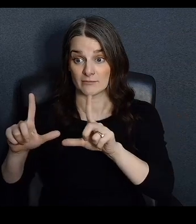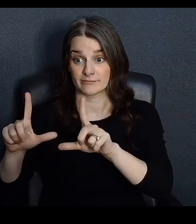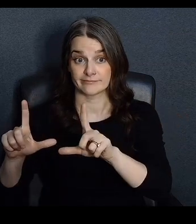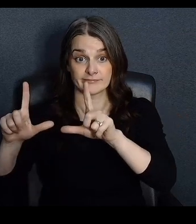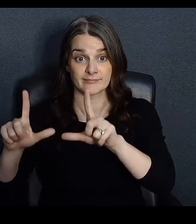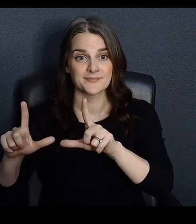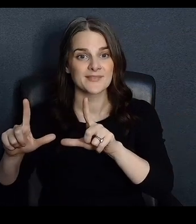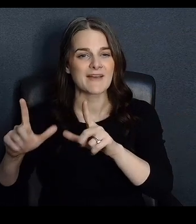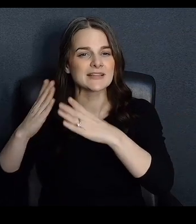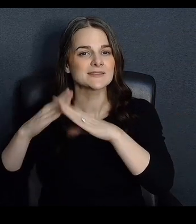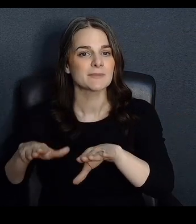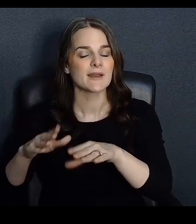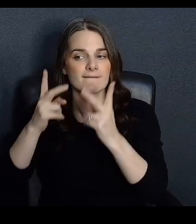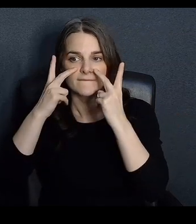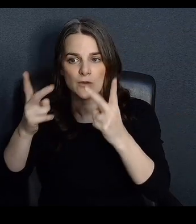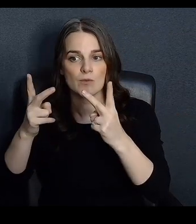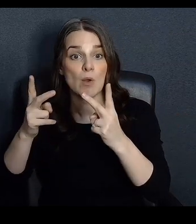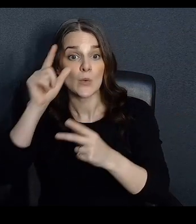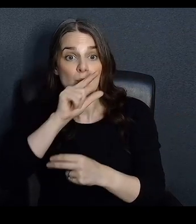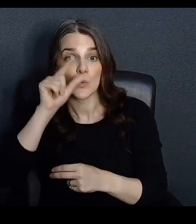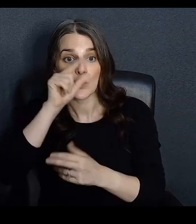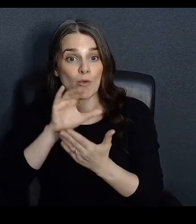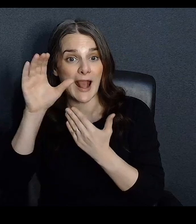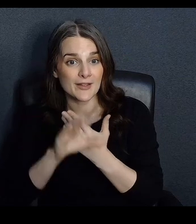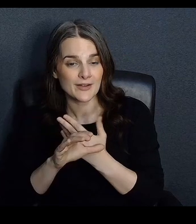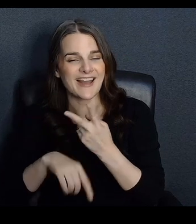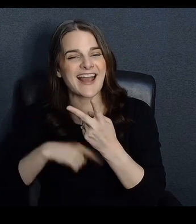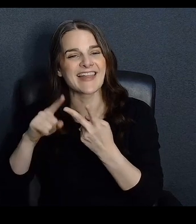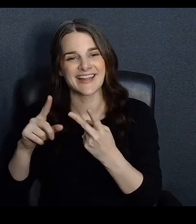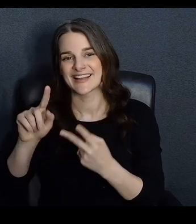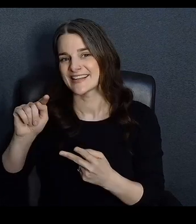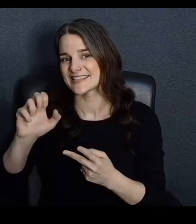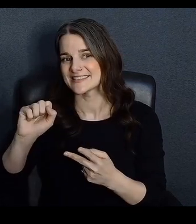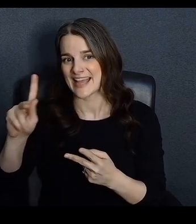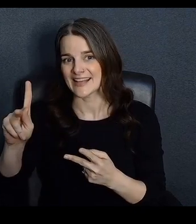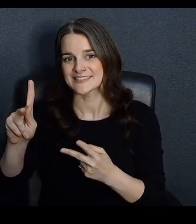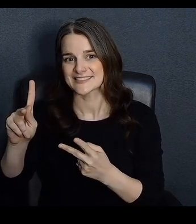I have a split view of a Google Calendar alongside the Google platforms task list feature.